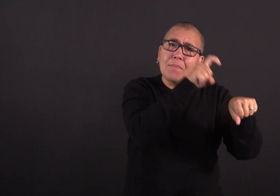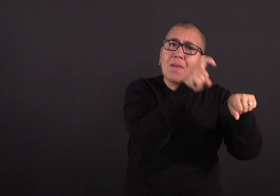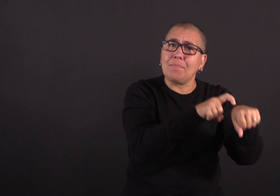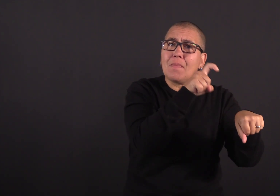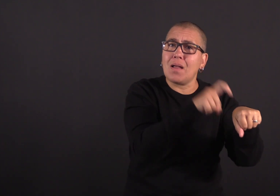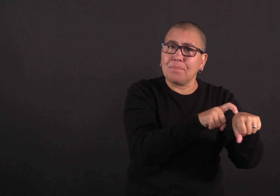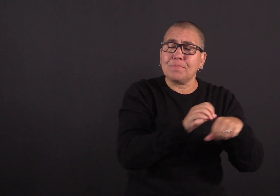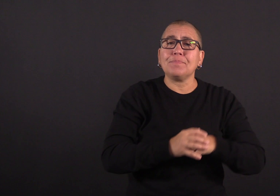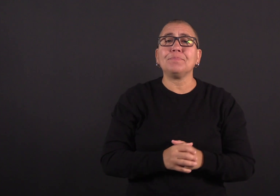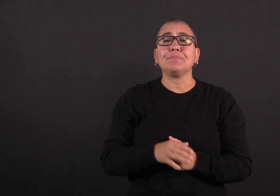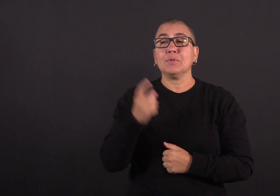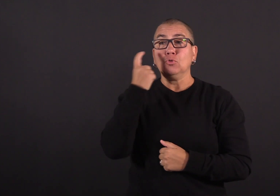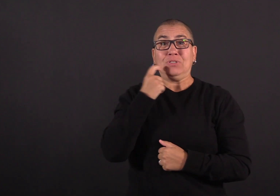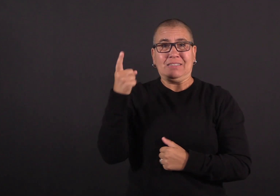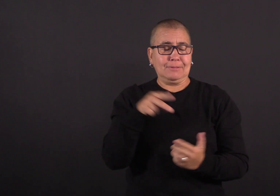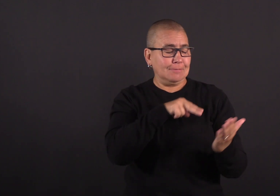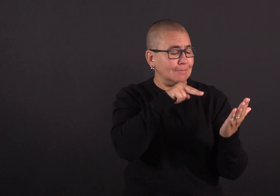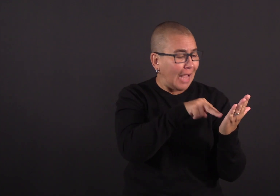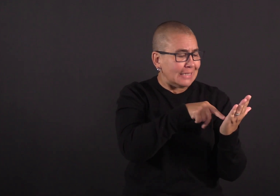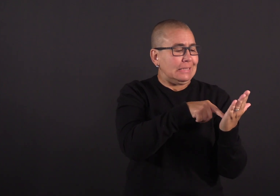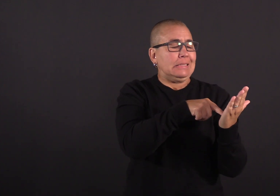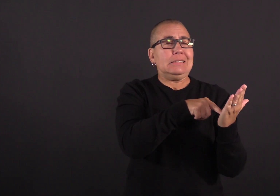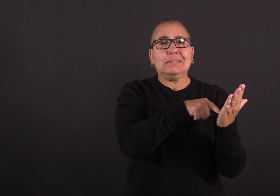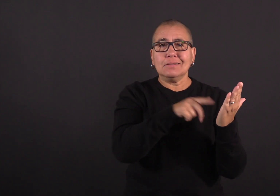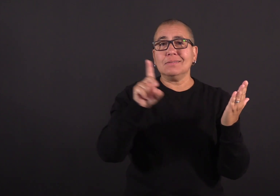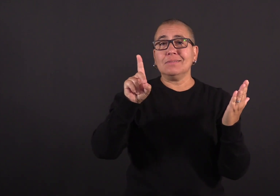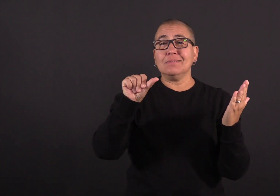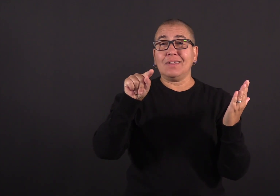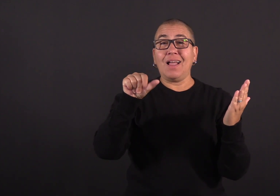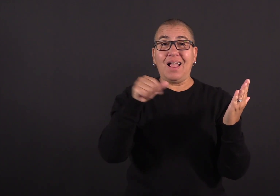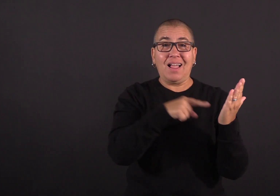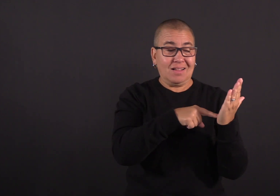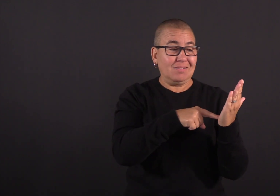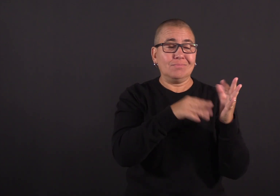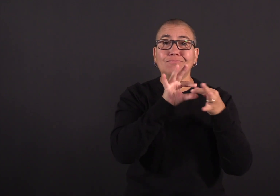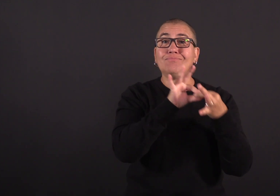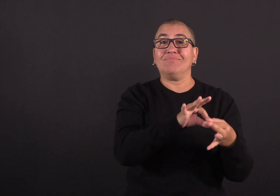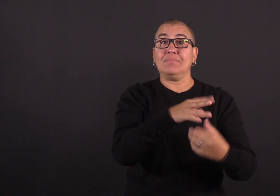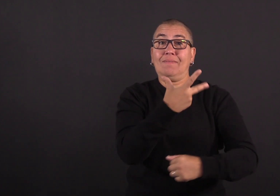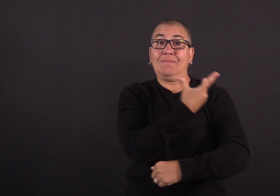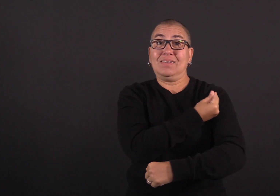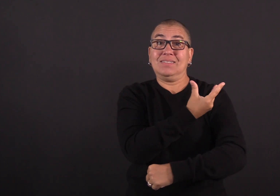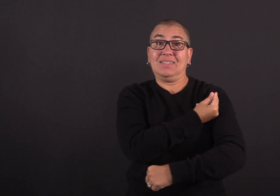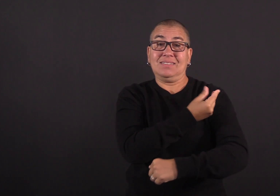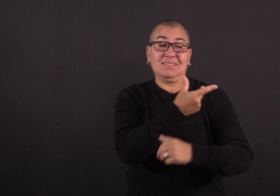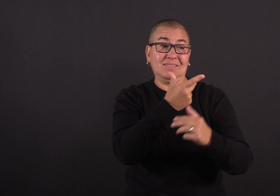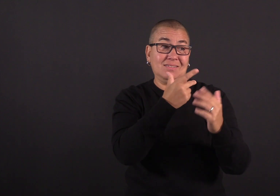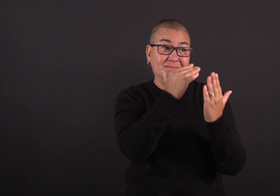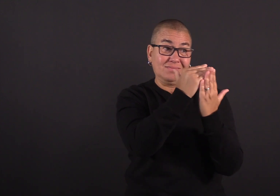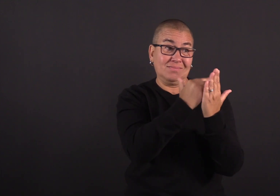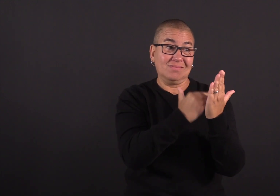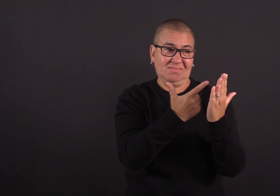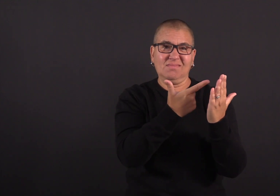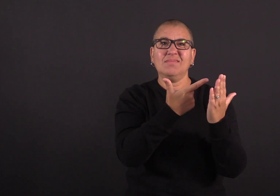a pediatrician a Health Partners Park Nicolett, said it’s important for kids to be up to date